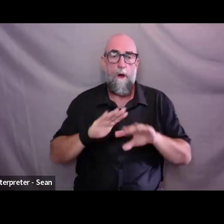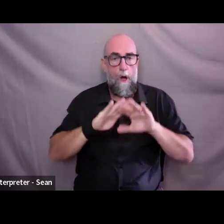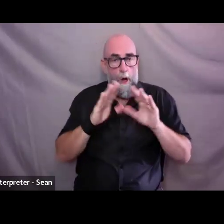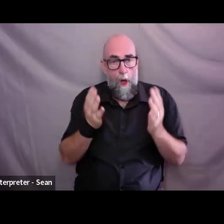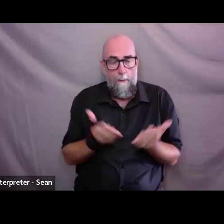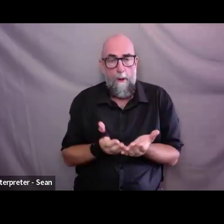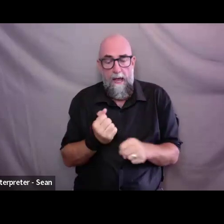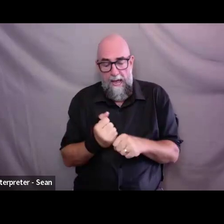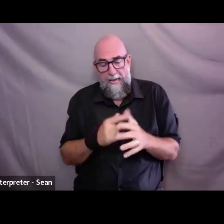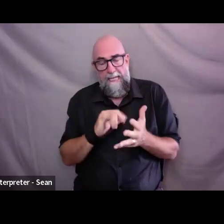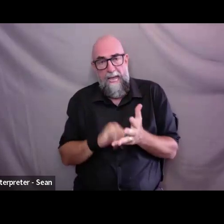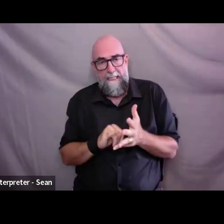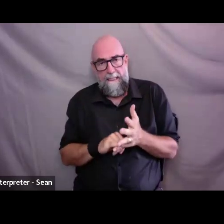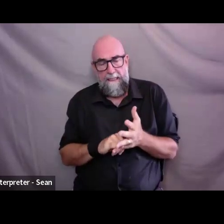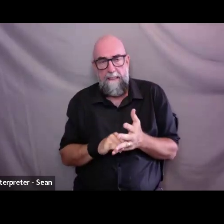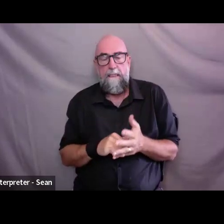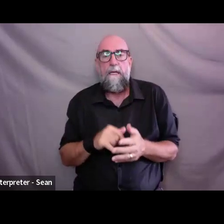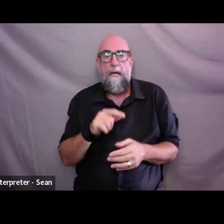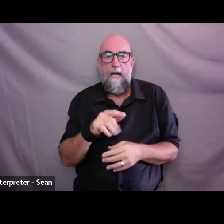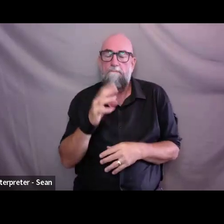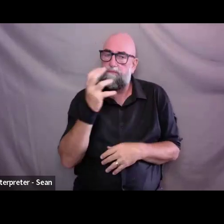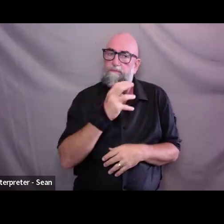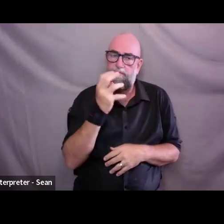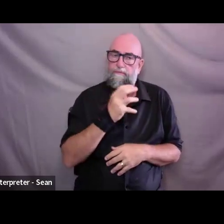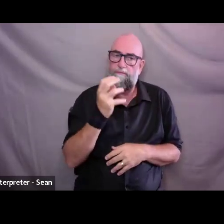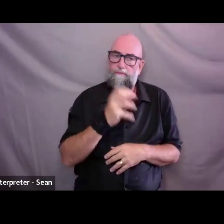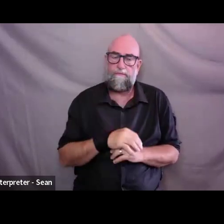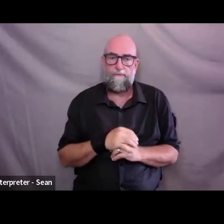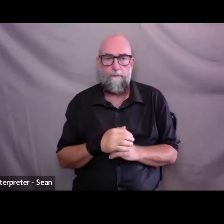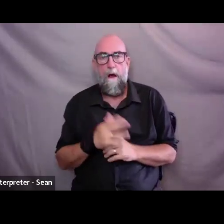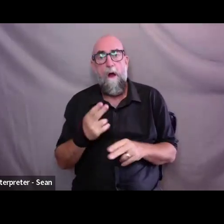a picture, a big picture of the contributor is to climate change, they say